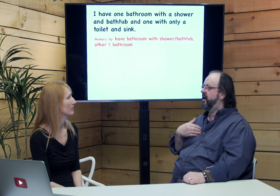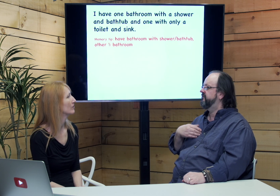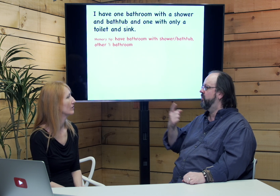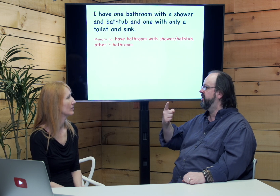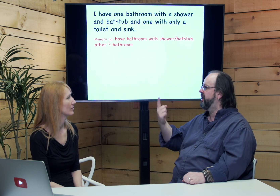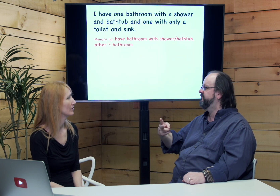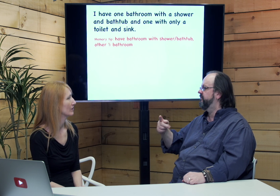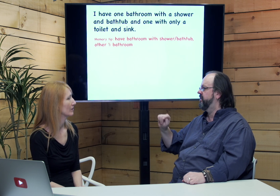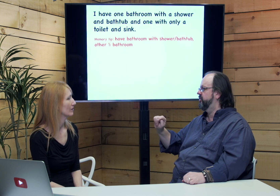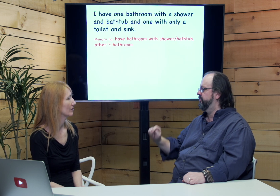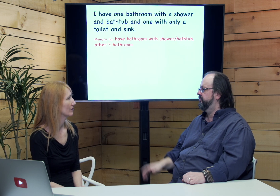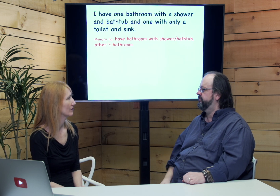I have 1 and a 1/2 bathrooms.